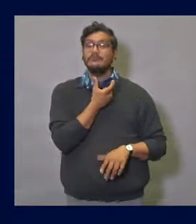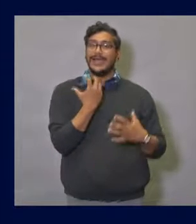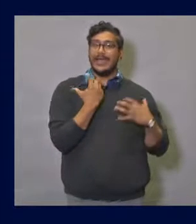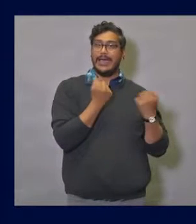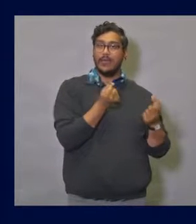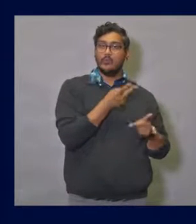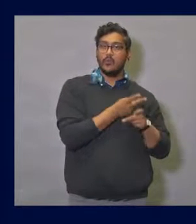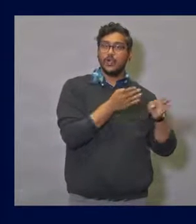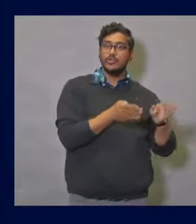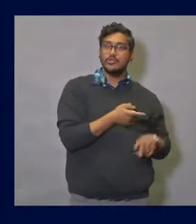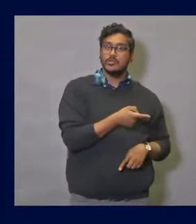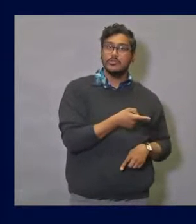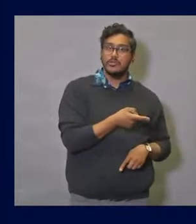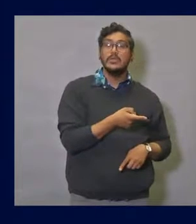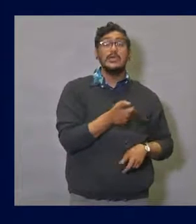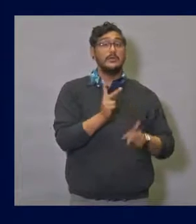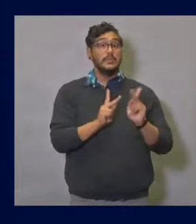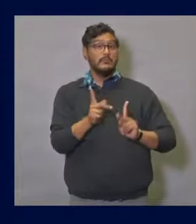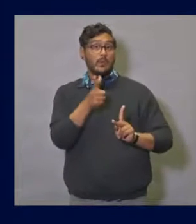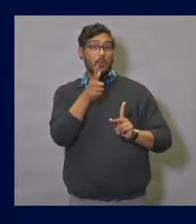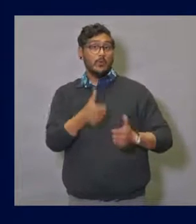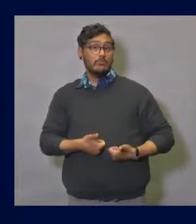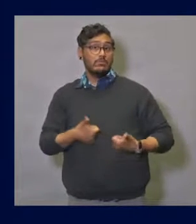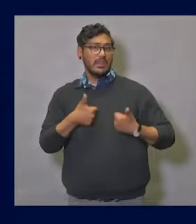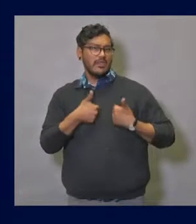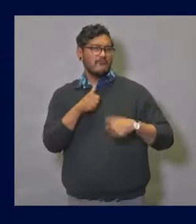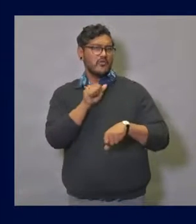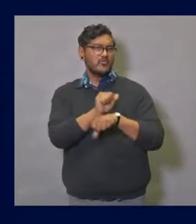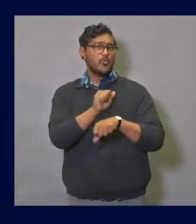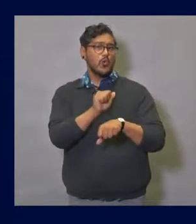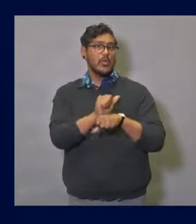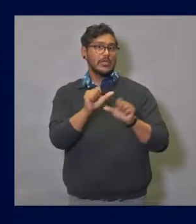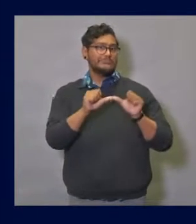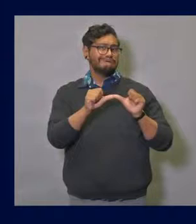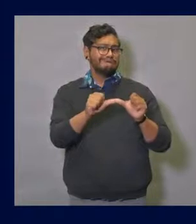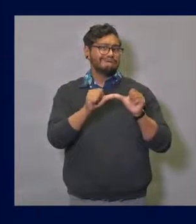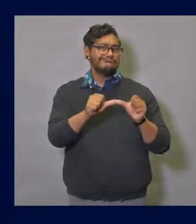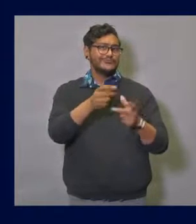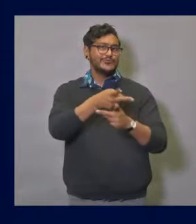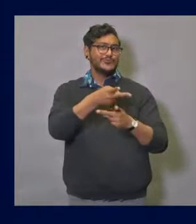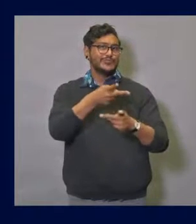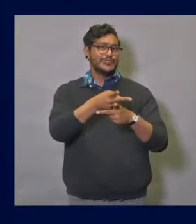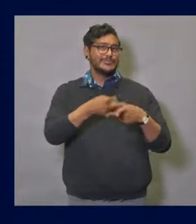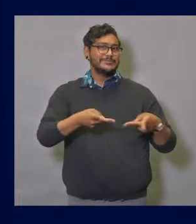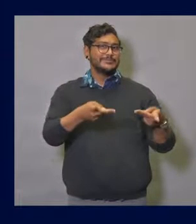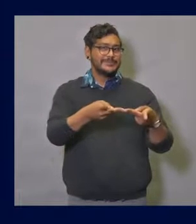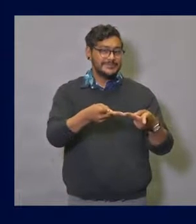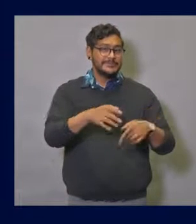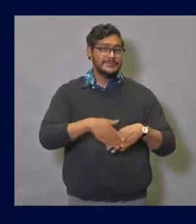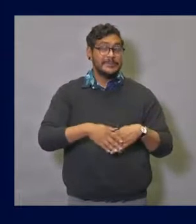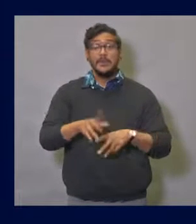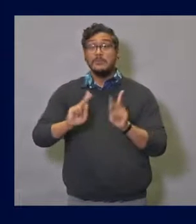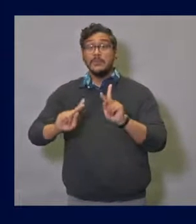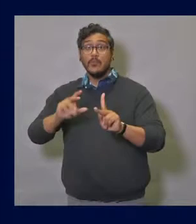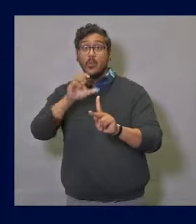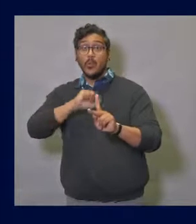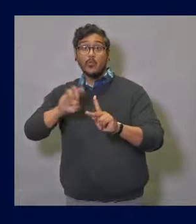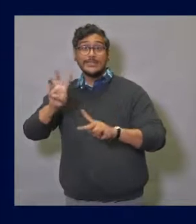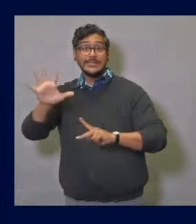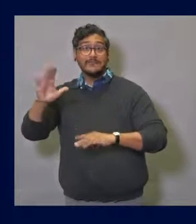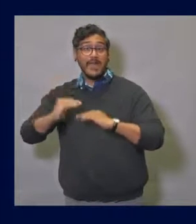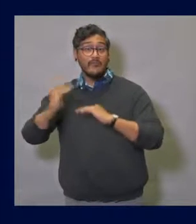ELLA ACTUALMENTE LAS PERSONAS